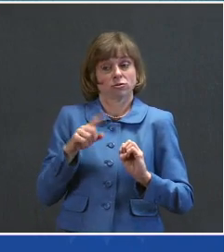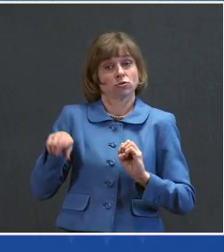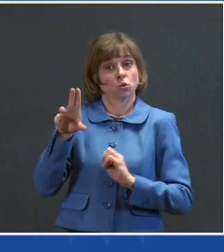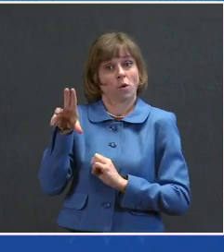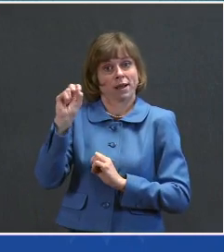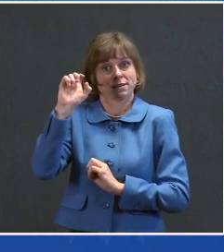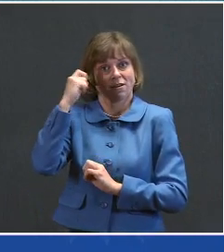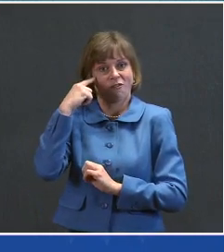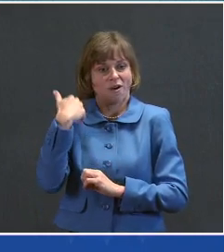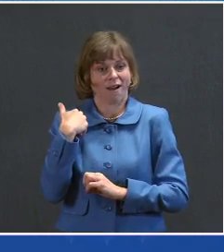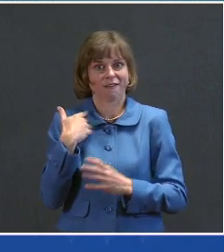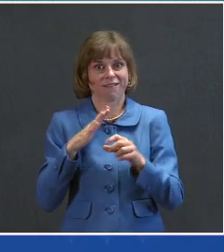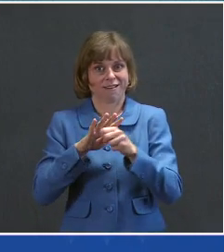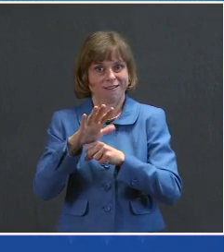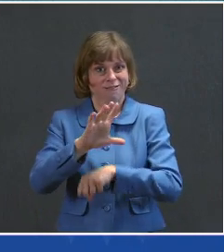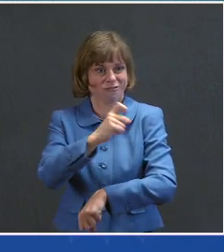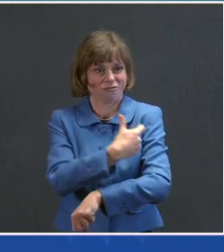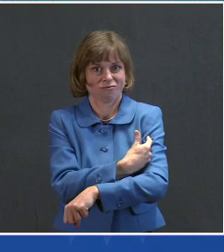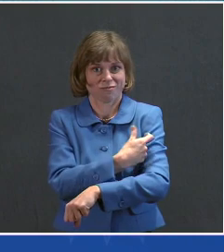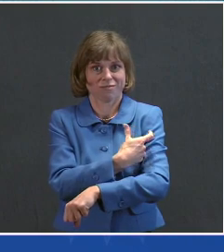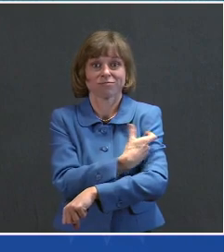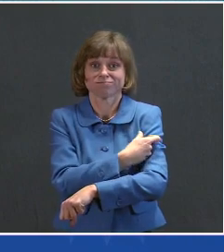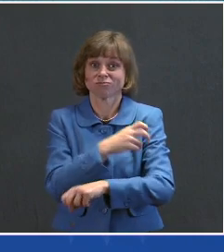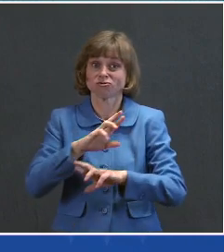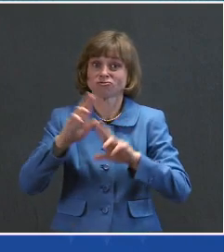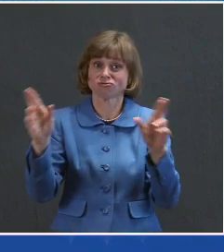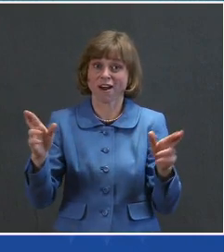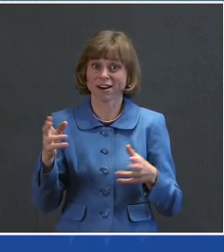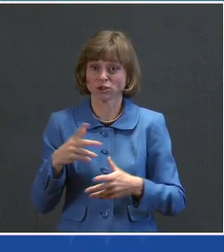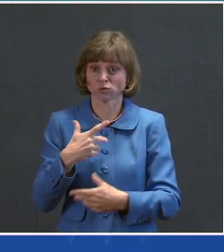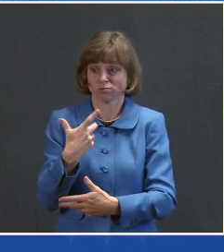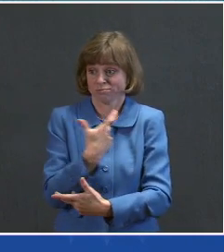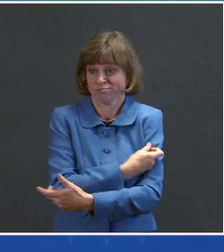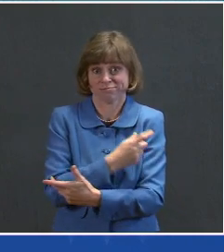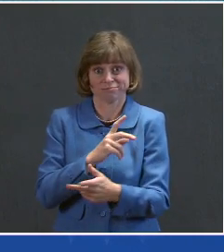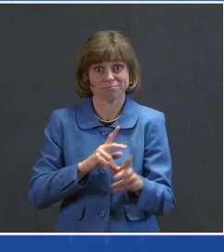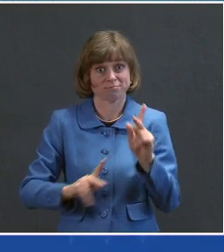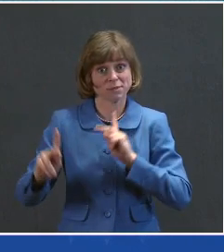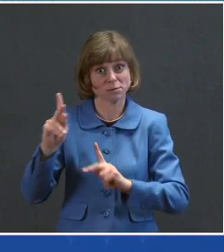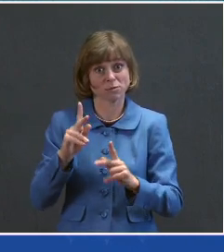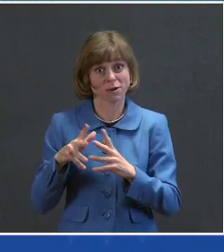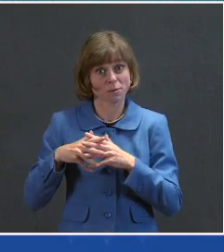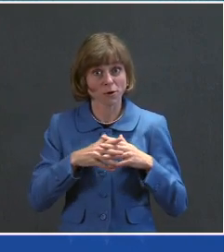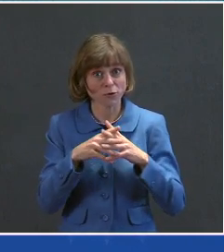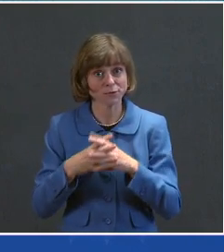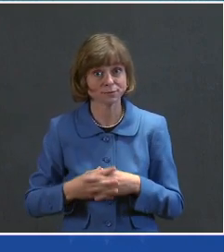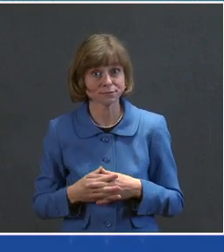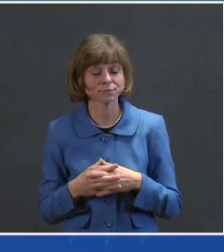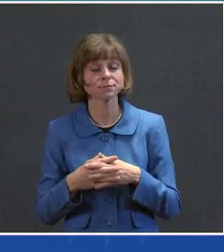to vaccinate the American public. The President will talk more about that and give more specifics later this afternoon